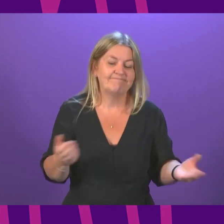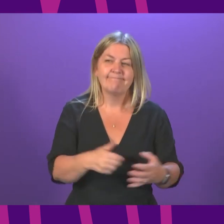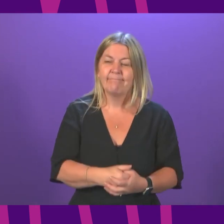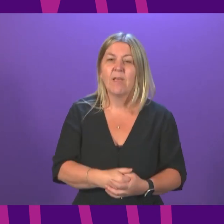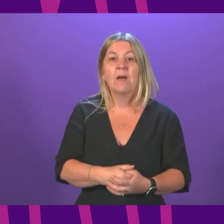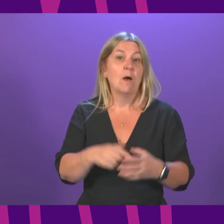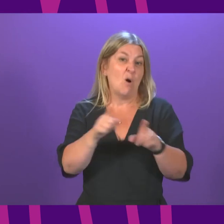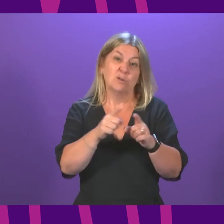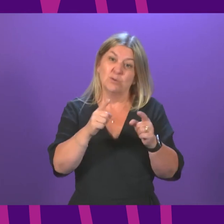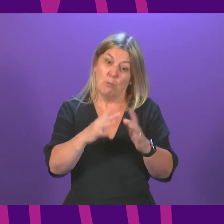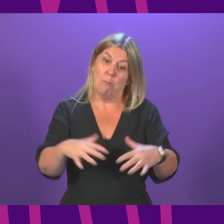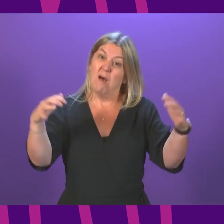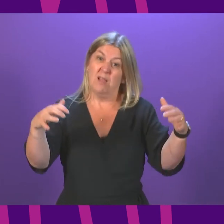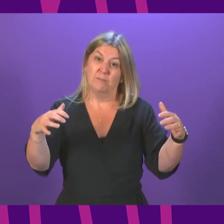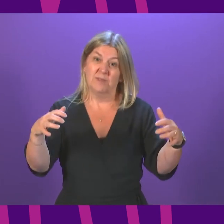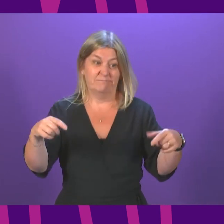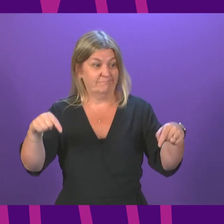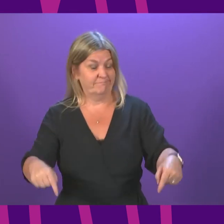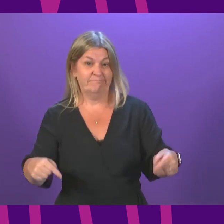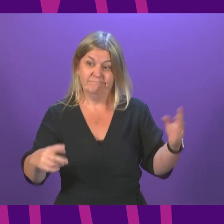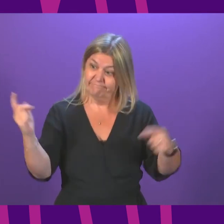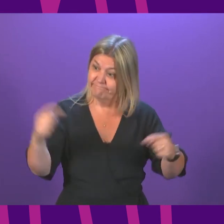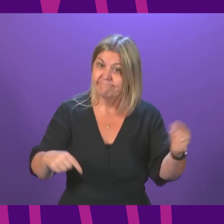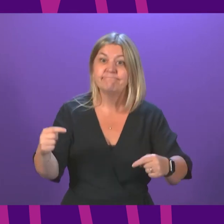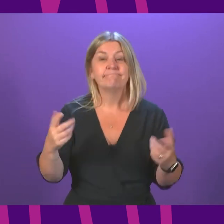Next, and perhaps more important, is the need to look forward. The Government has indicated